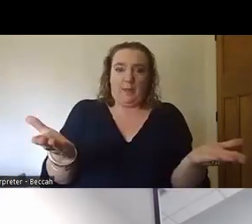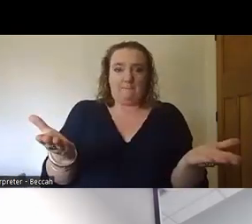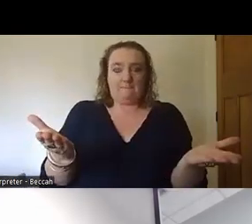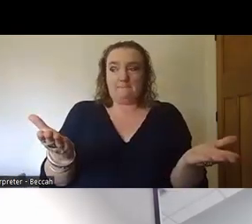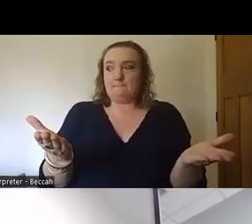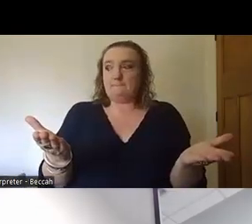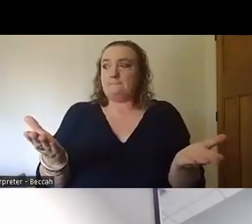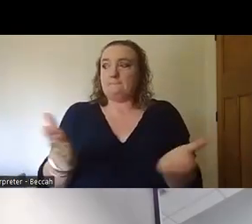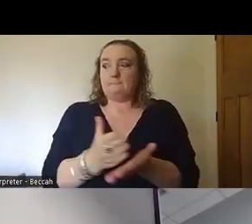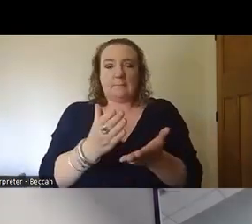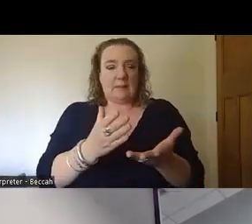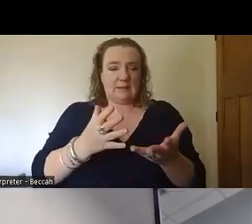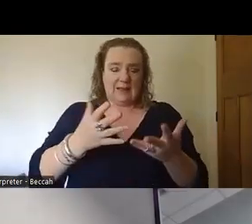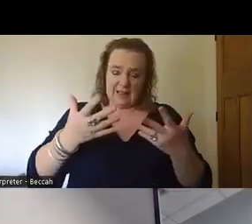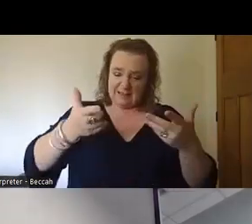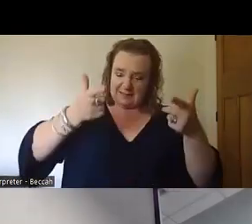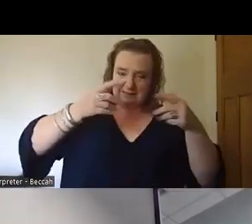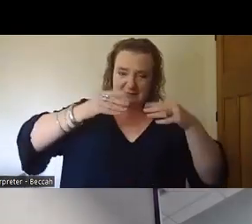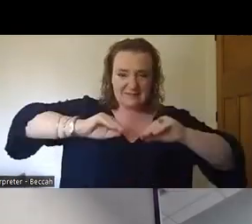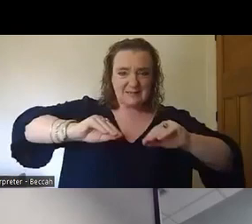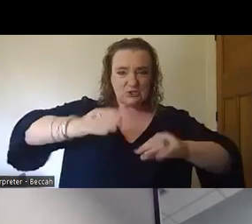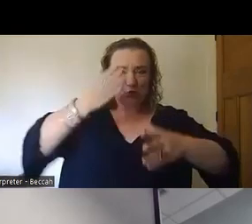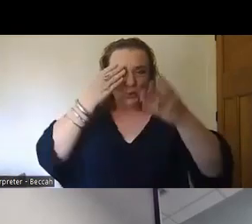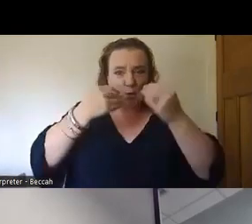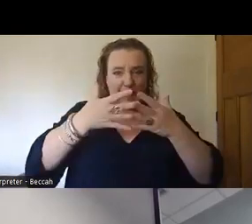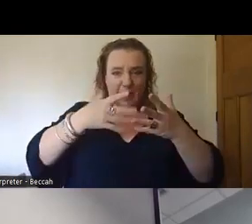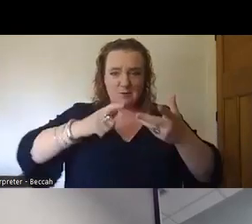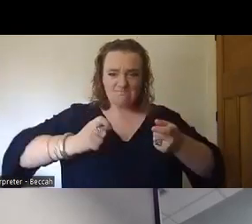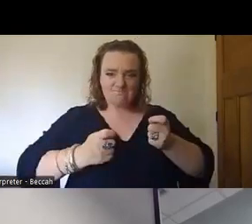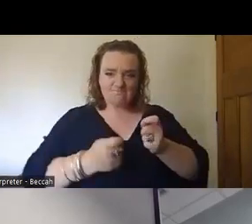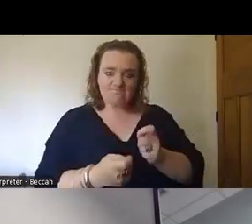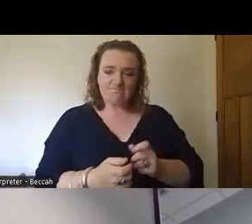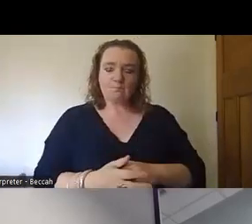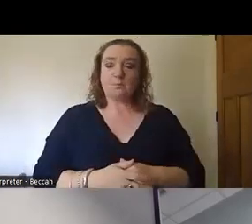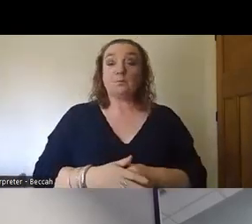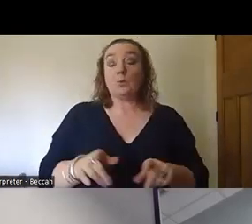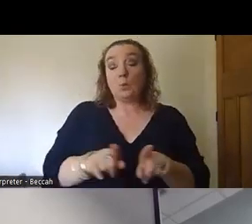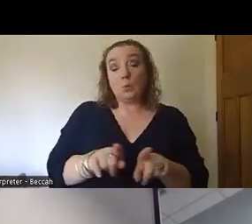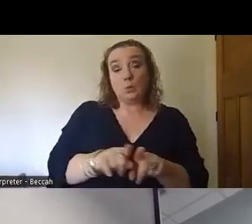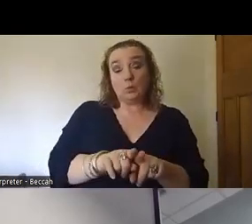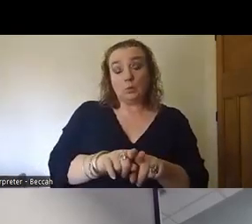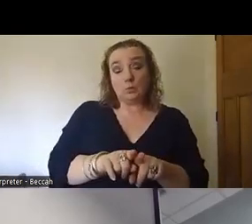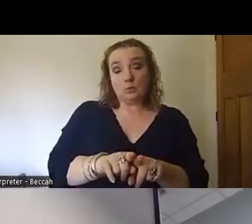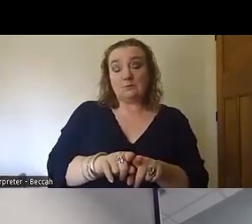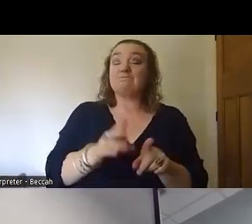in their own teaching and learning for all learners. I'm also just going to call out some of the barriers